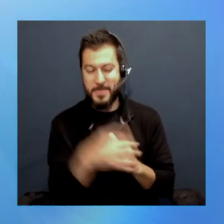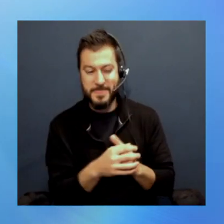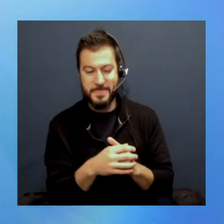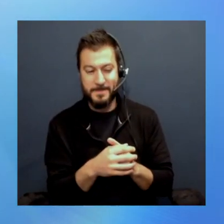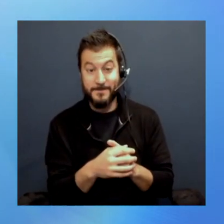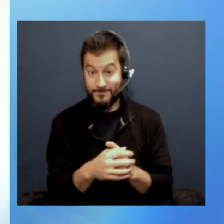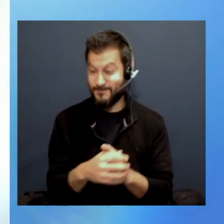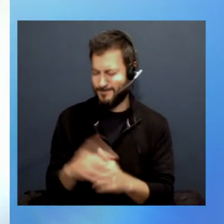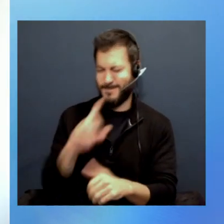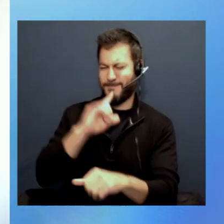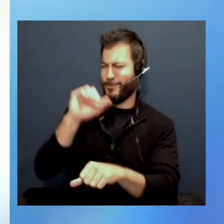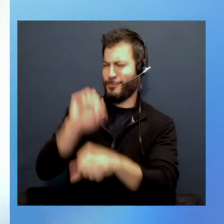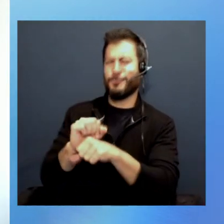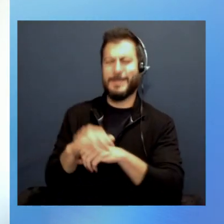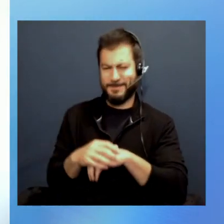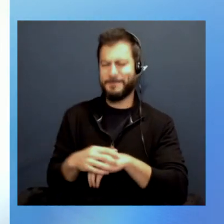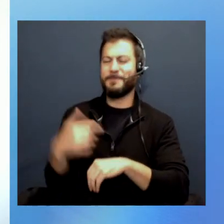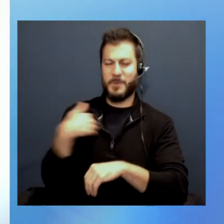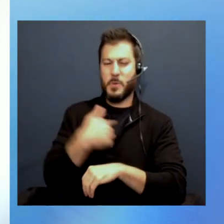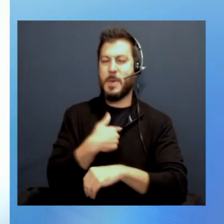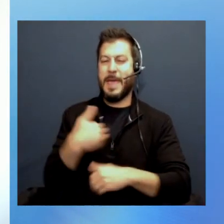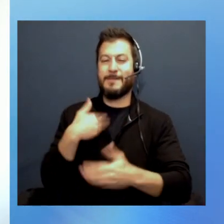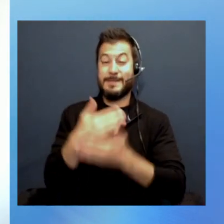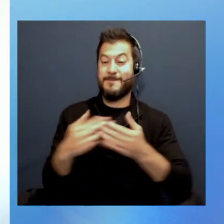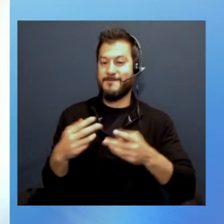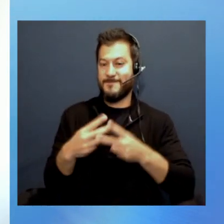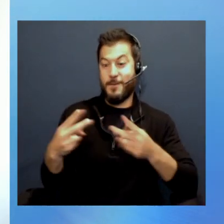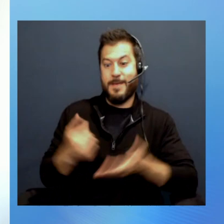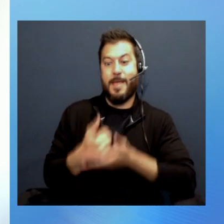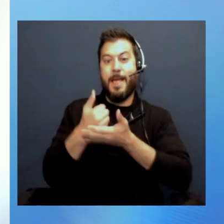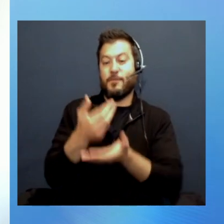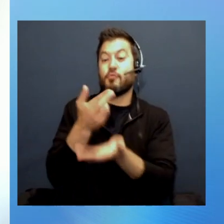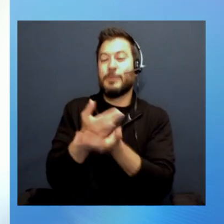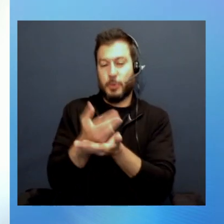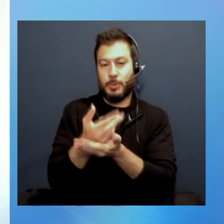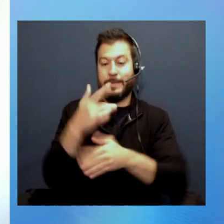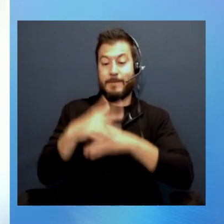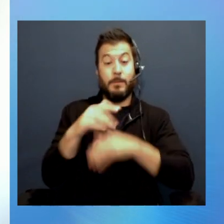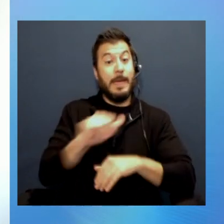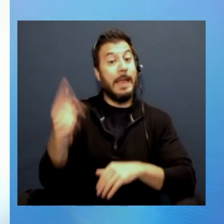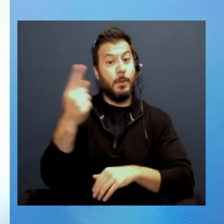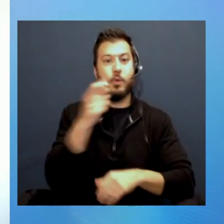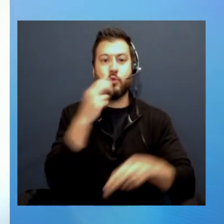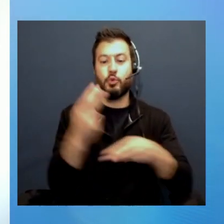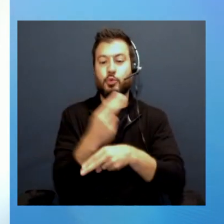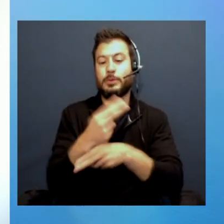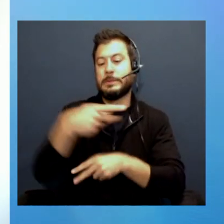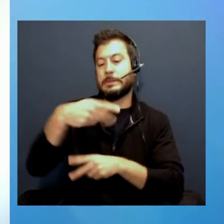Absolutely. We have some very helpful resources available to anyone using Pixel Streaming,